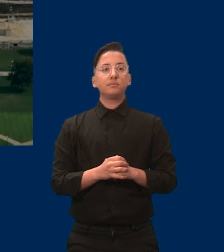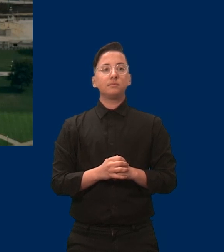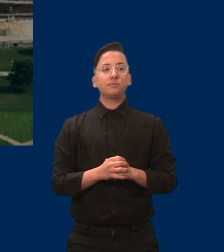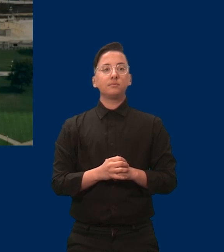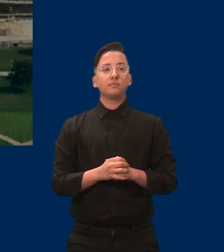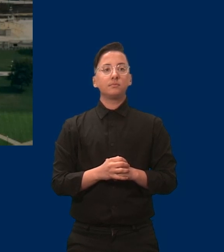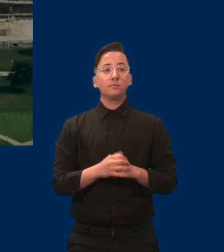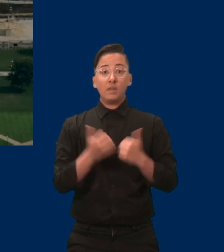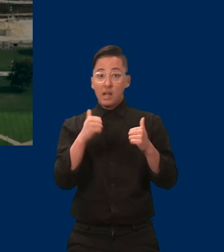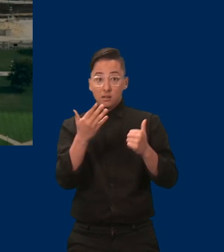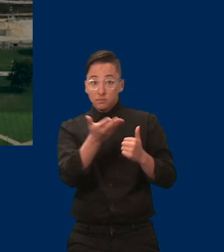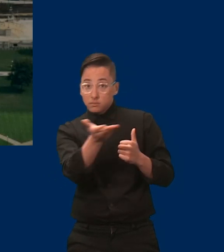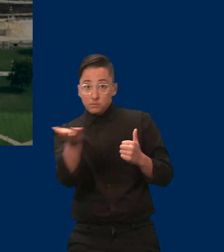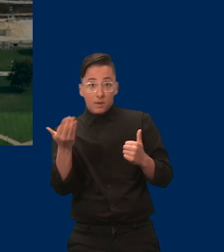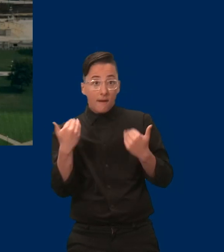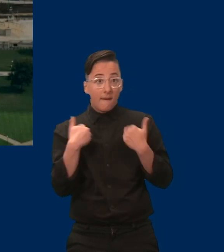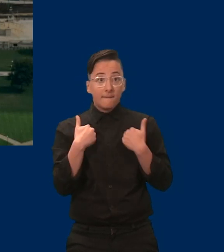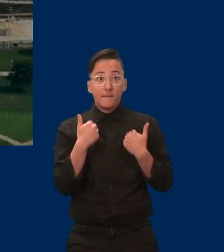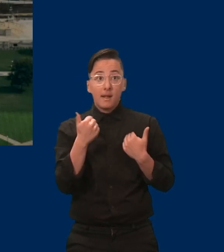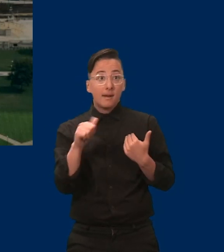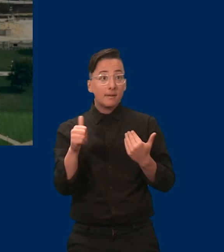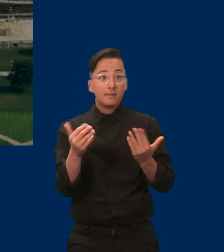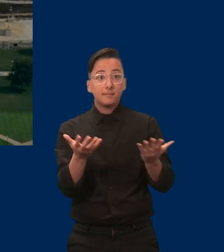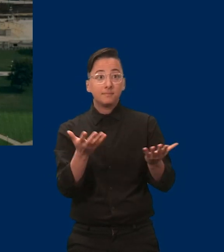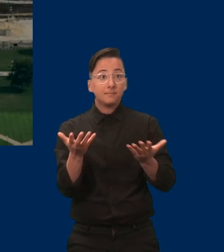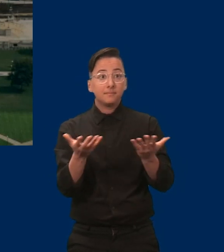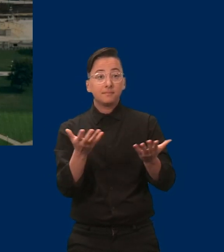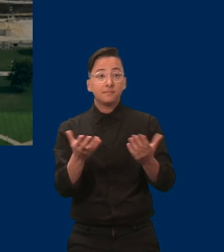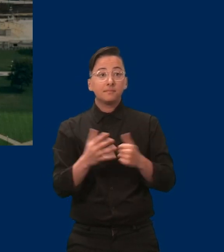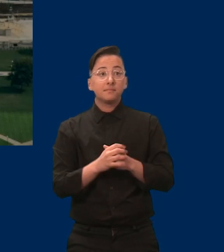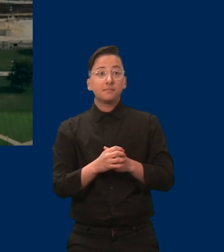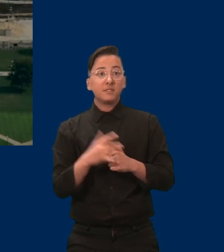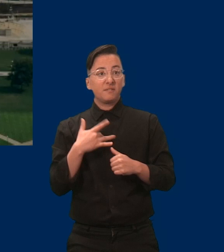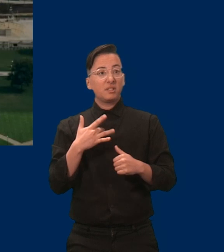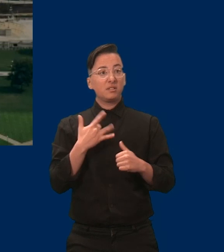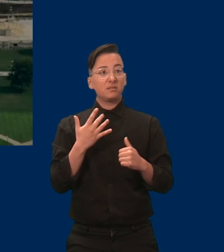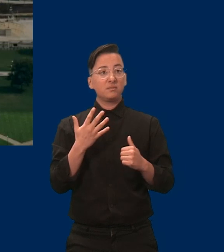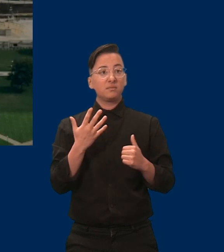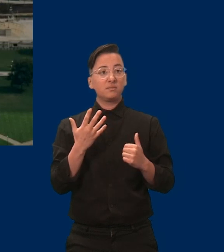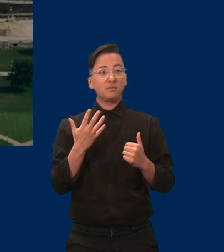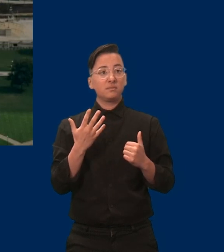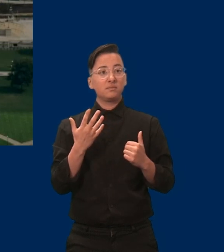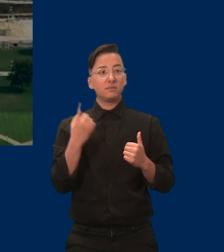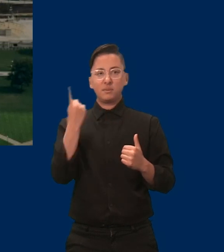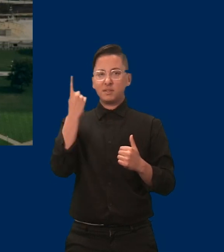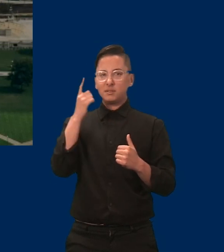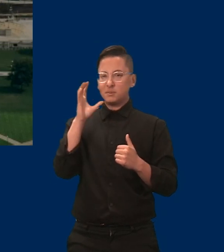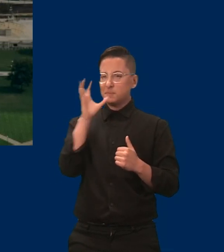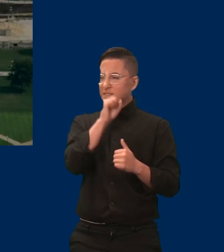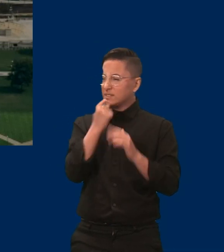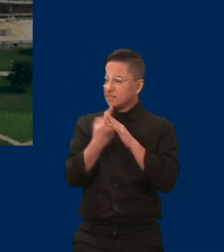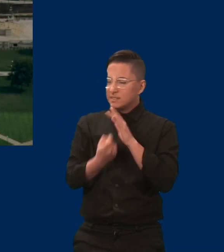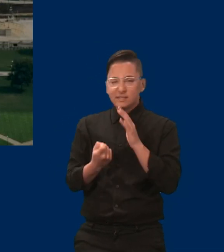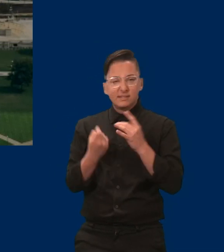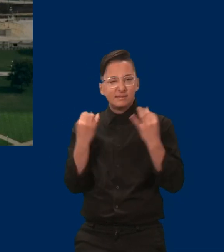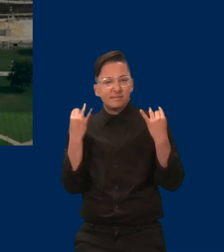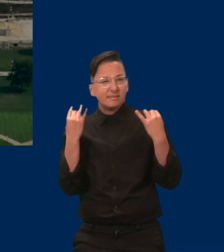see something that they care about reflected in our legislative agenda, to please reach out to me.